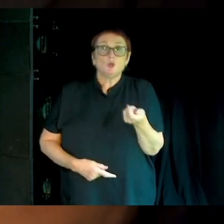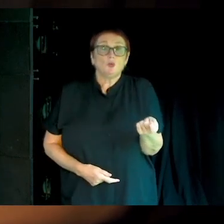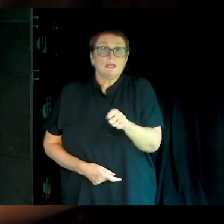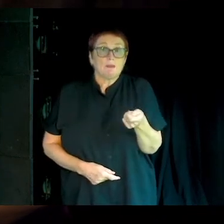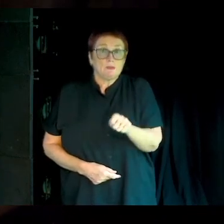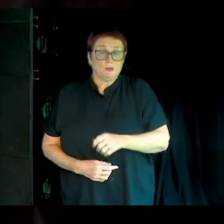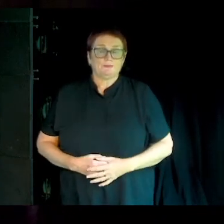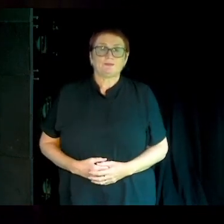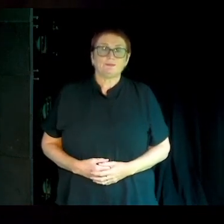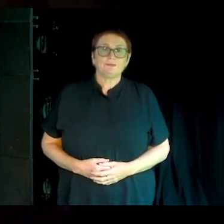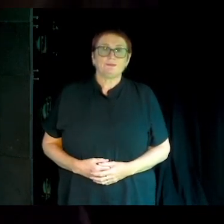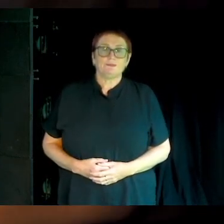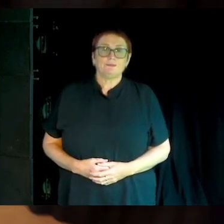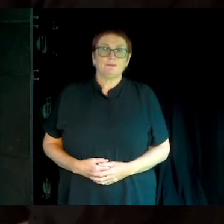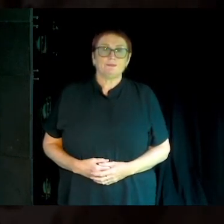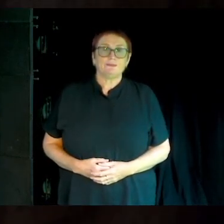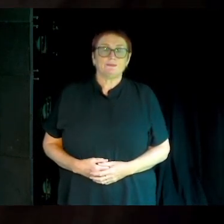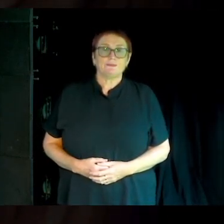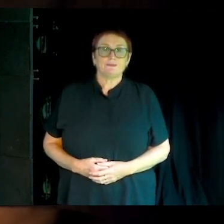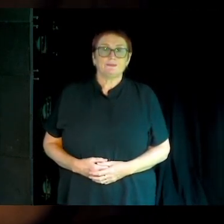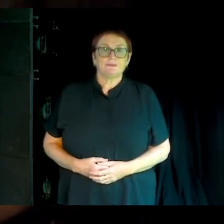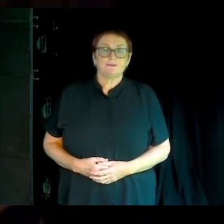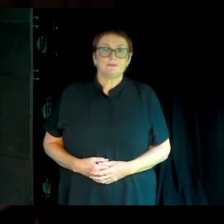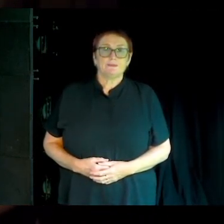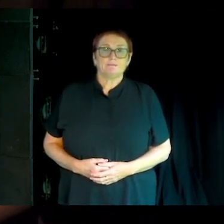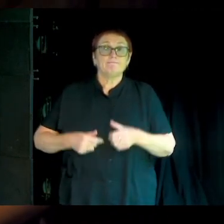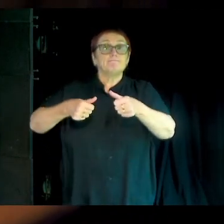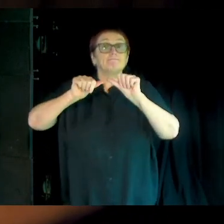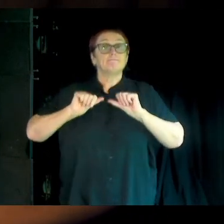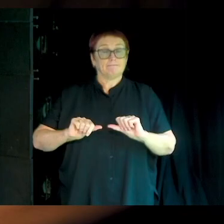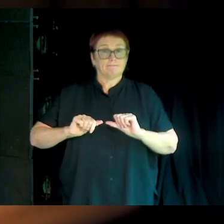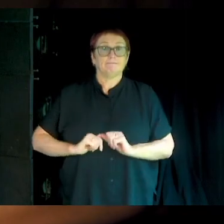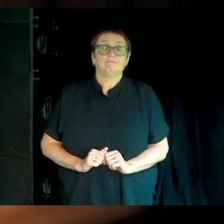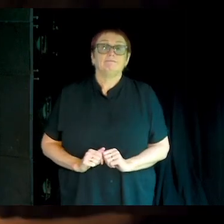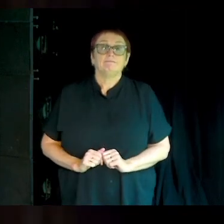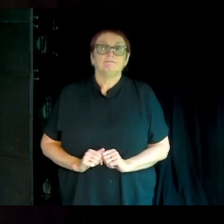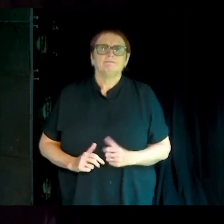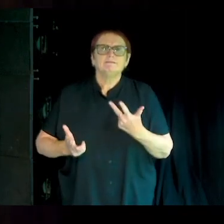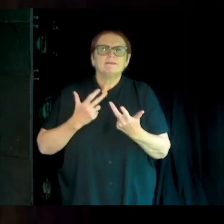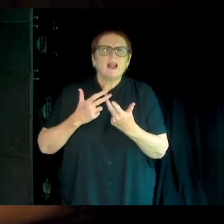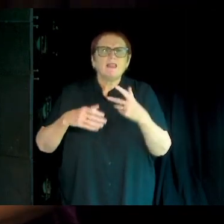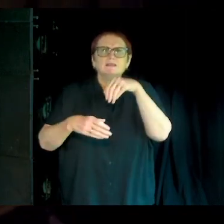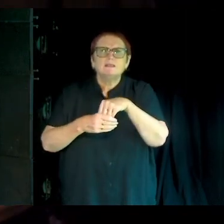fish sauce two tablespoons of lime juice and then um what else should I add to it oh chili